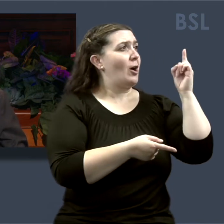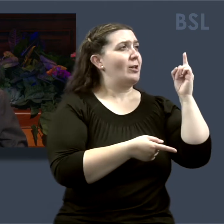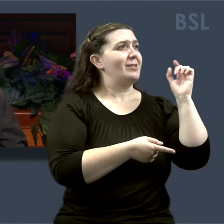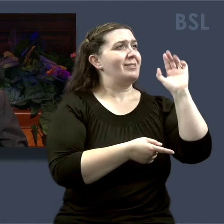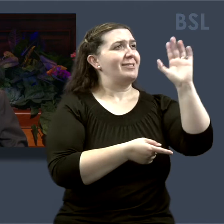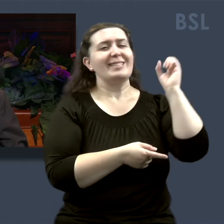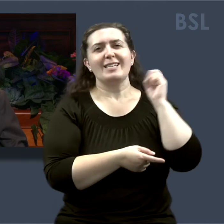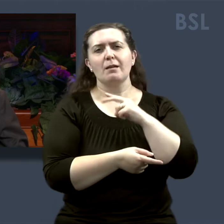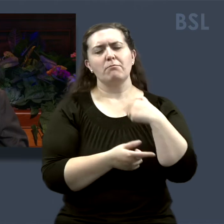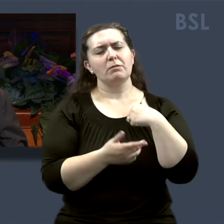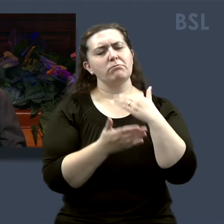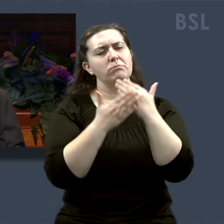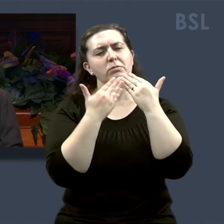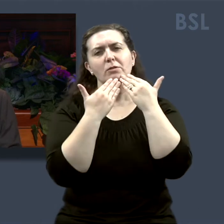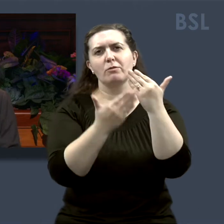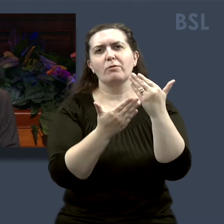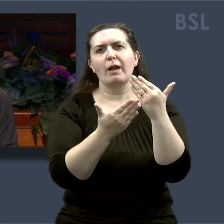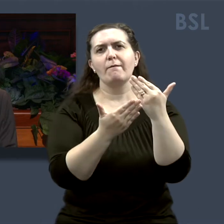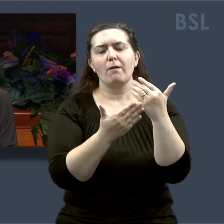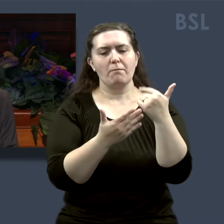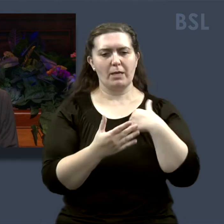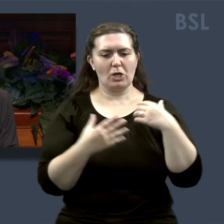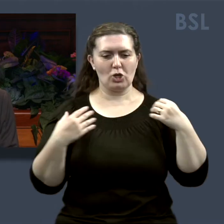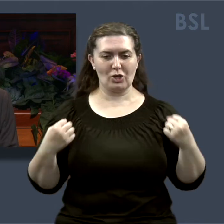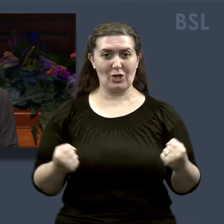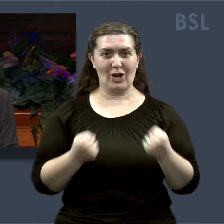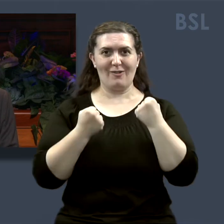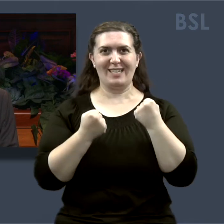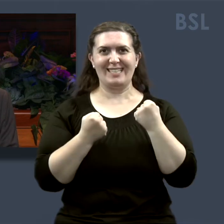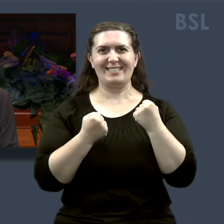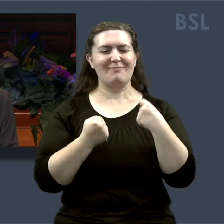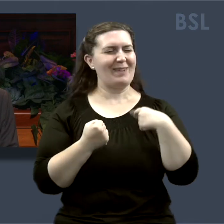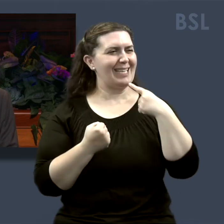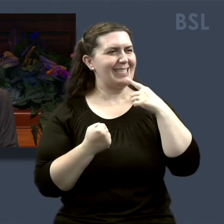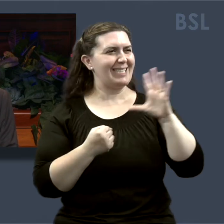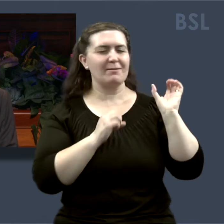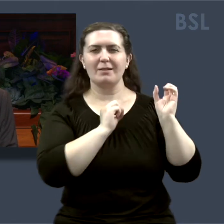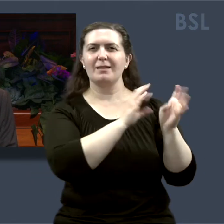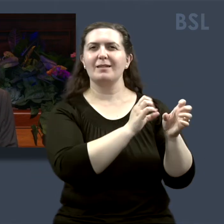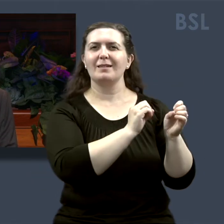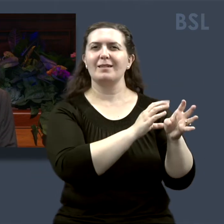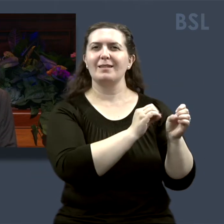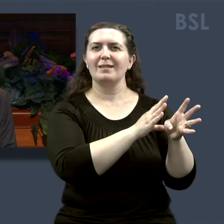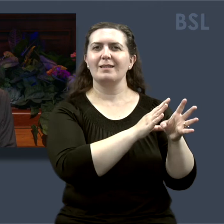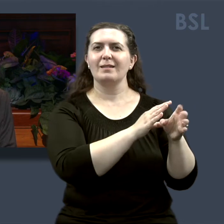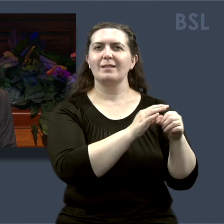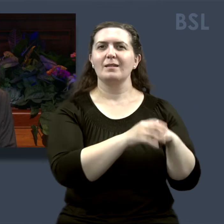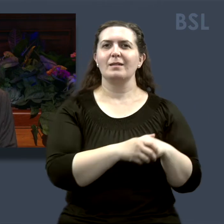I am so grateful I summoned the courage to bear my testimony.